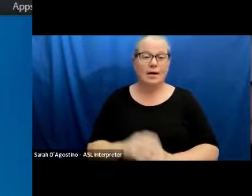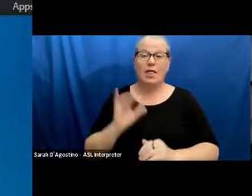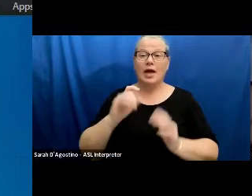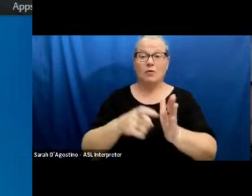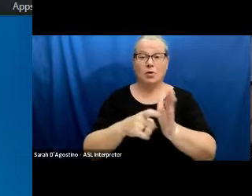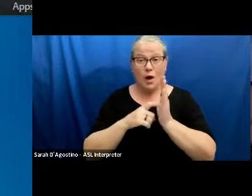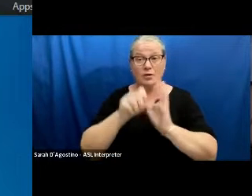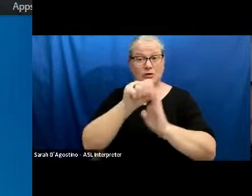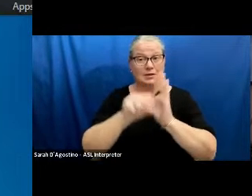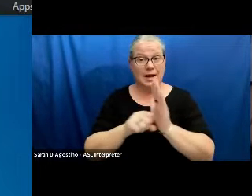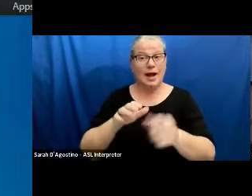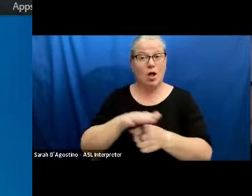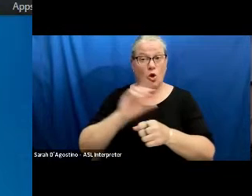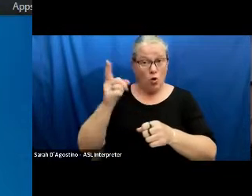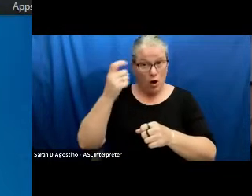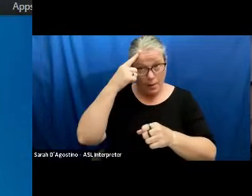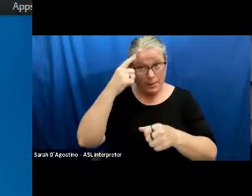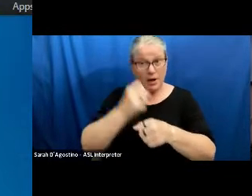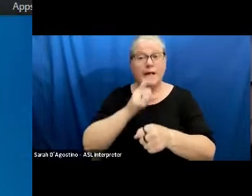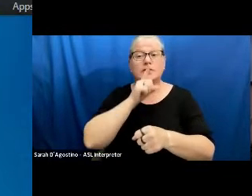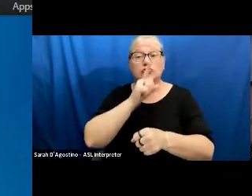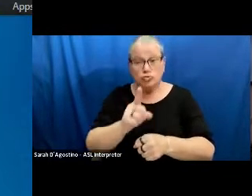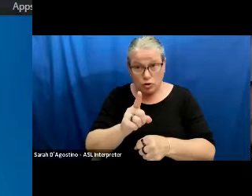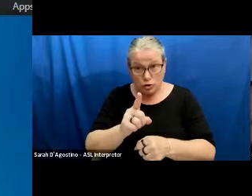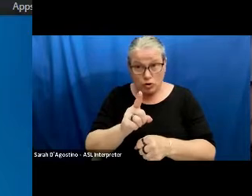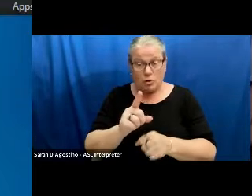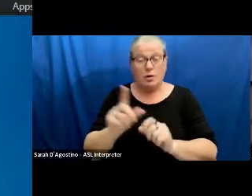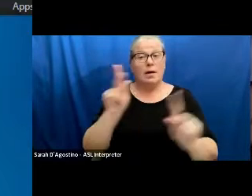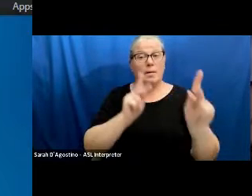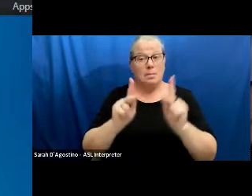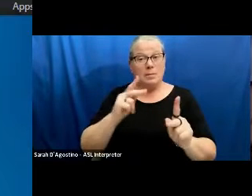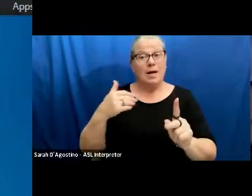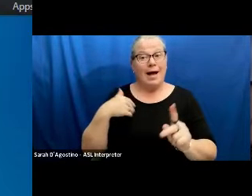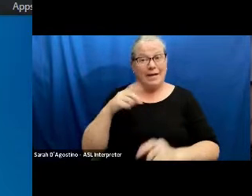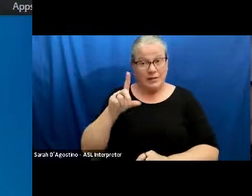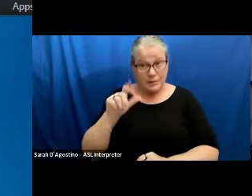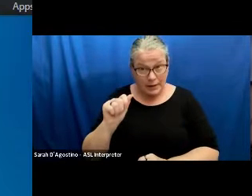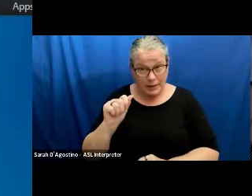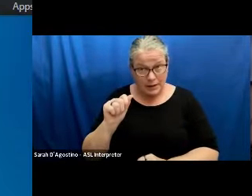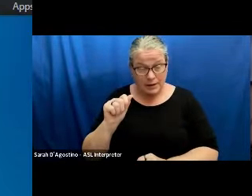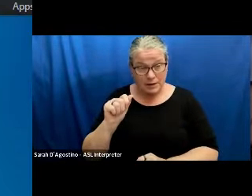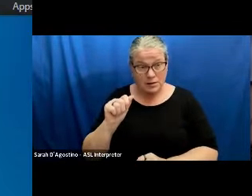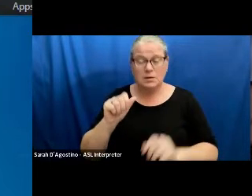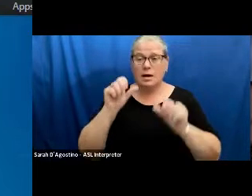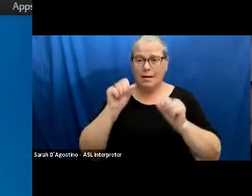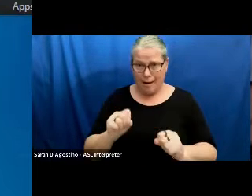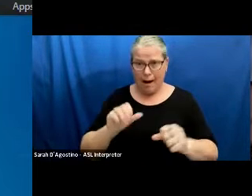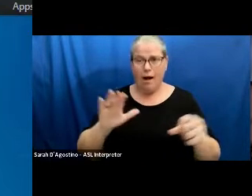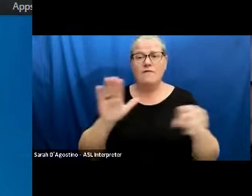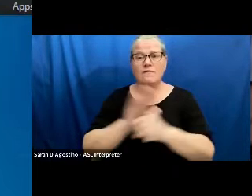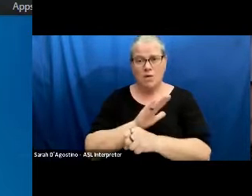to ensure qualified individuals with disabilities have a full and equal opportunity to vote